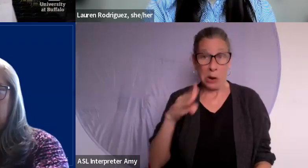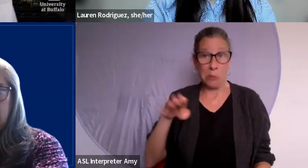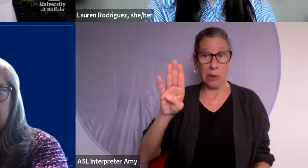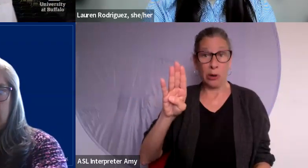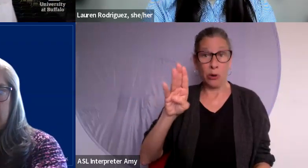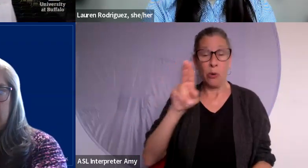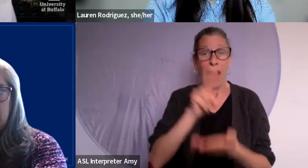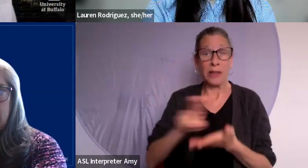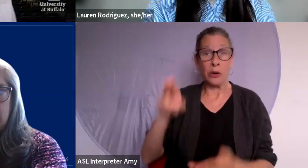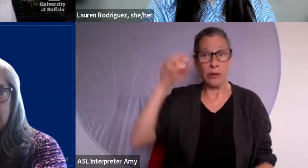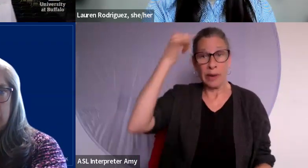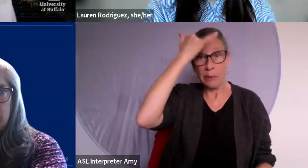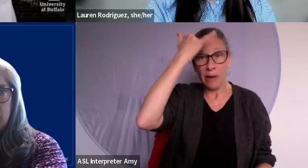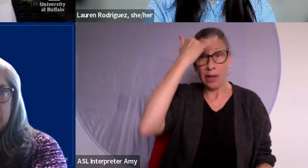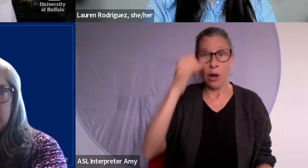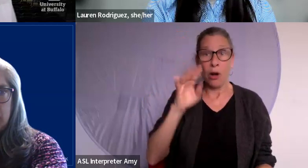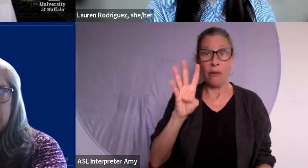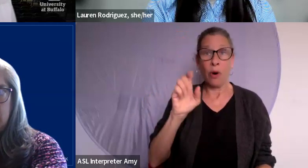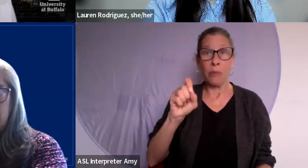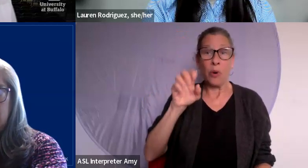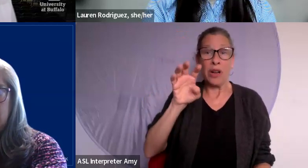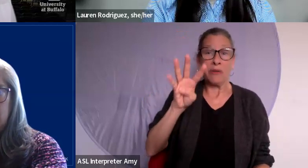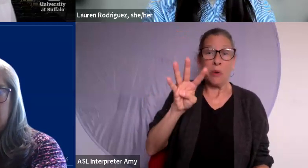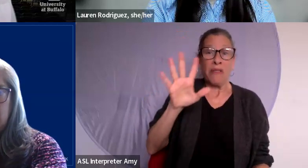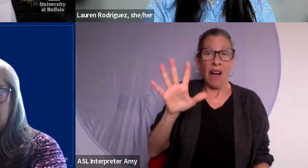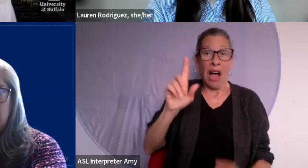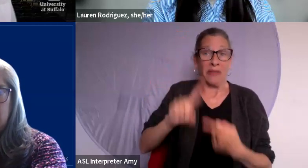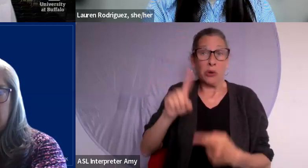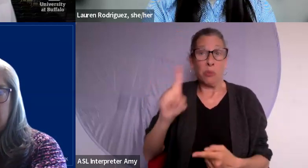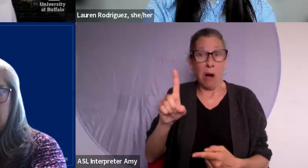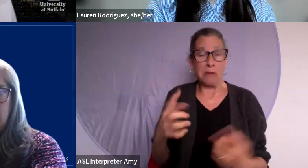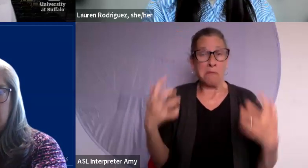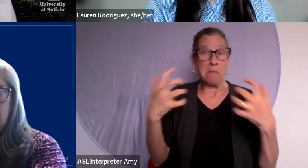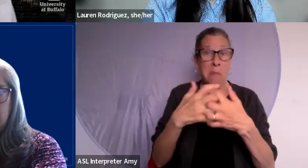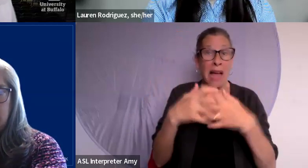of Buffalo was 4.45 to one? Did it meet the standard? No, it did